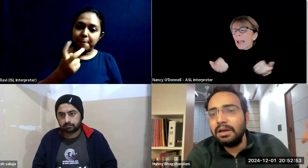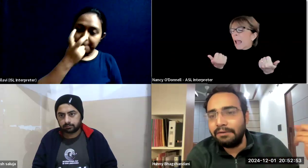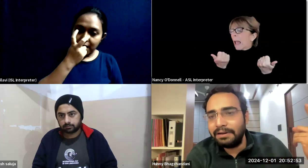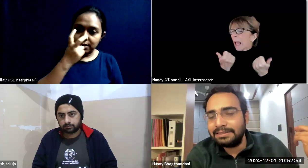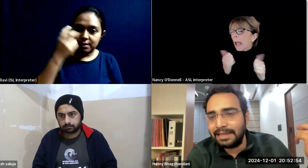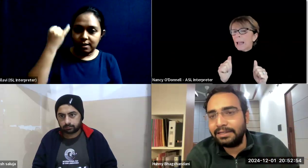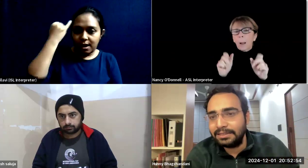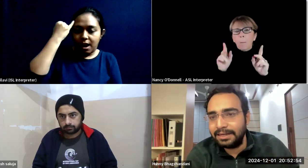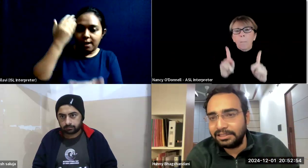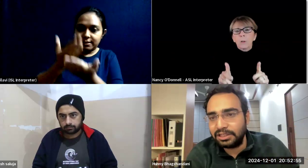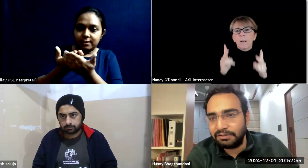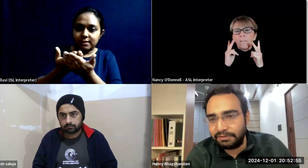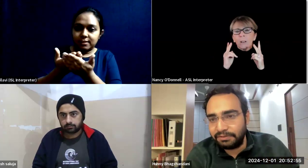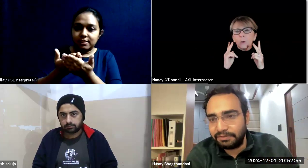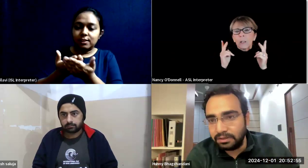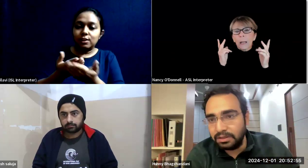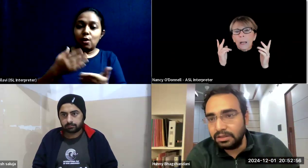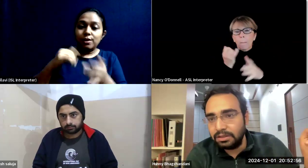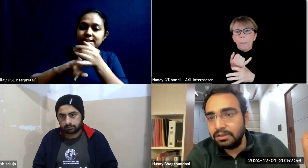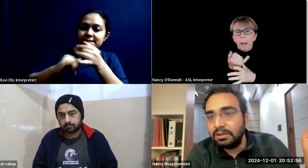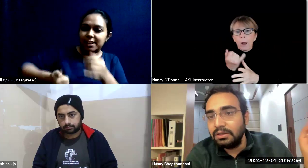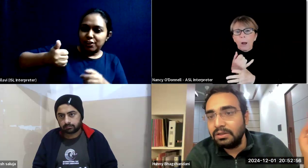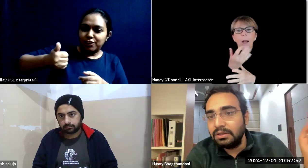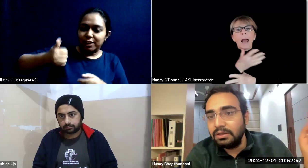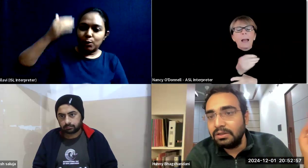our secretary Rajesh Agrawal.